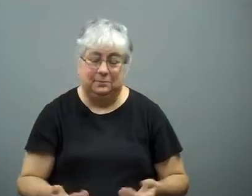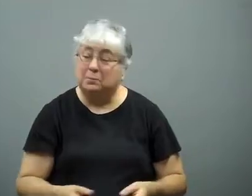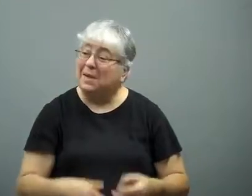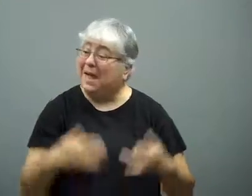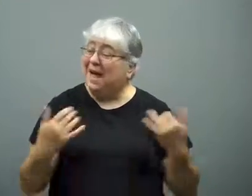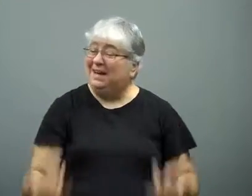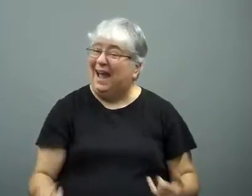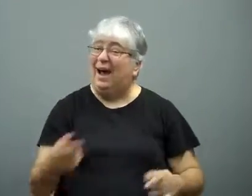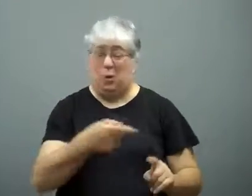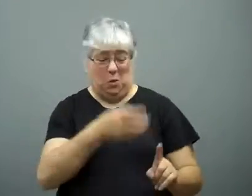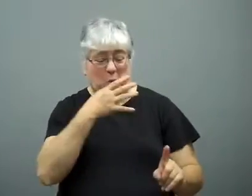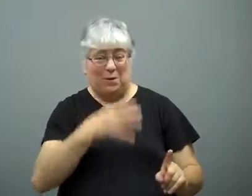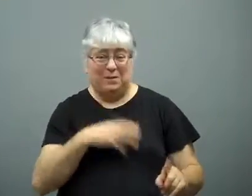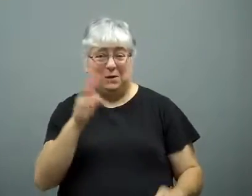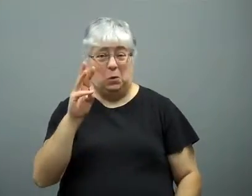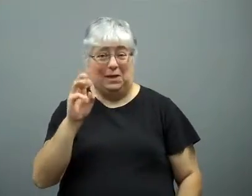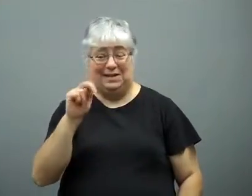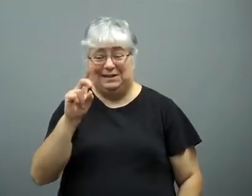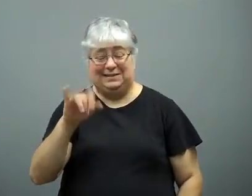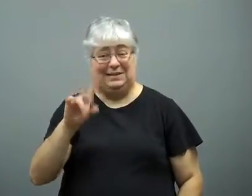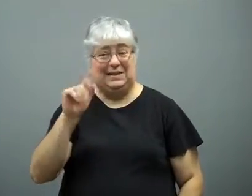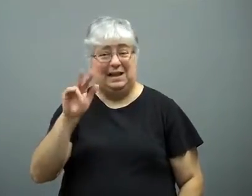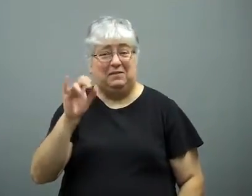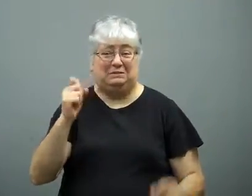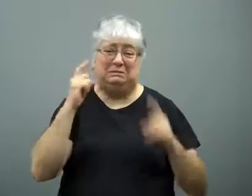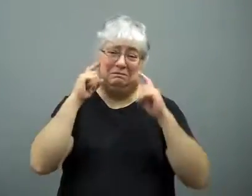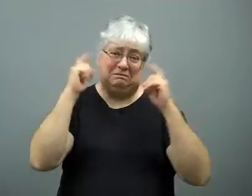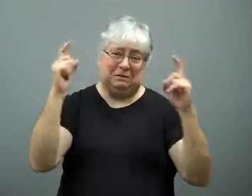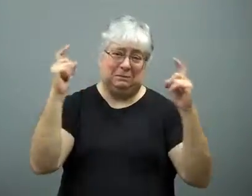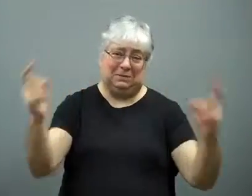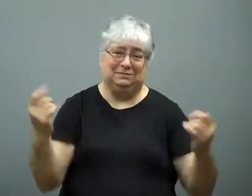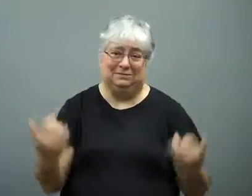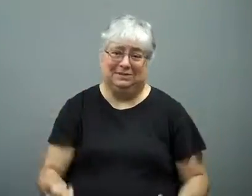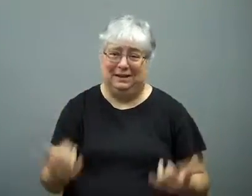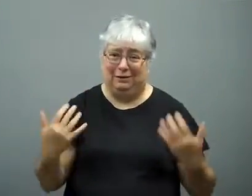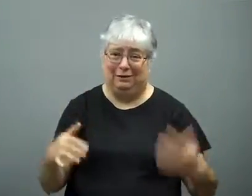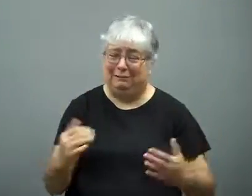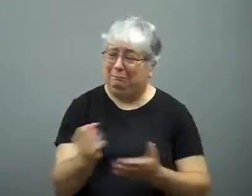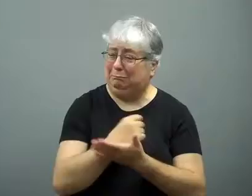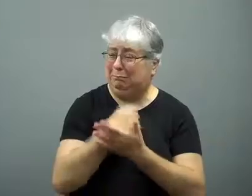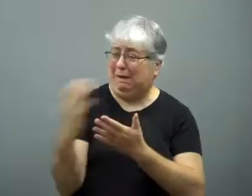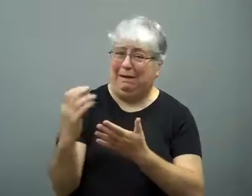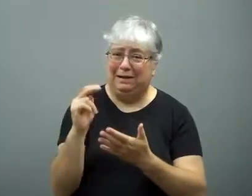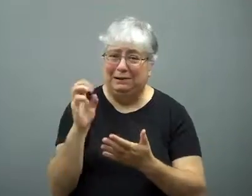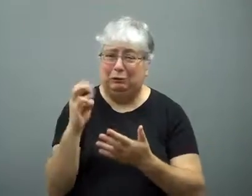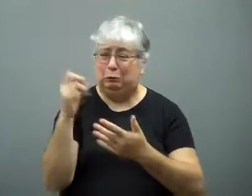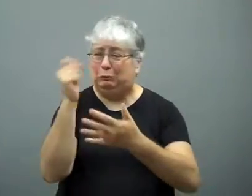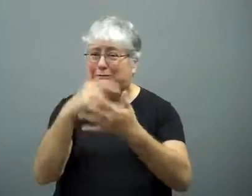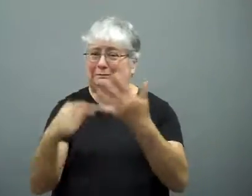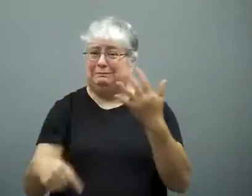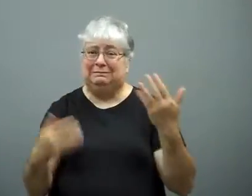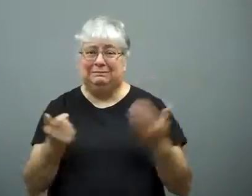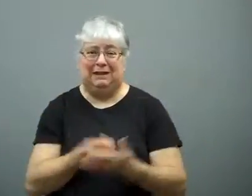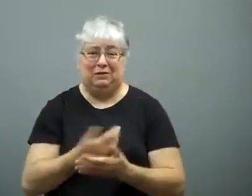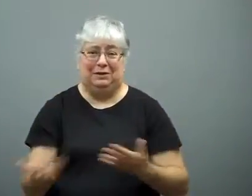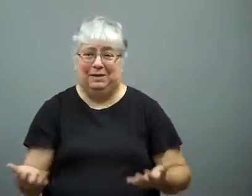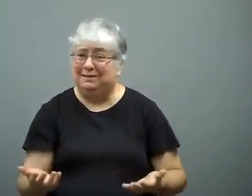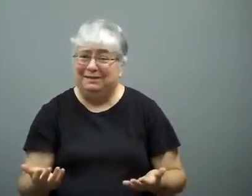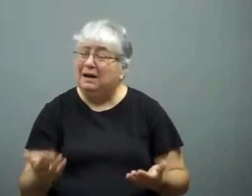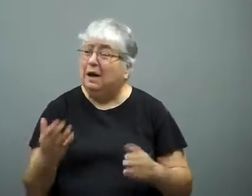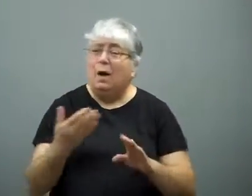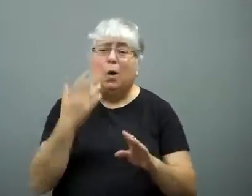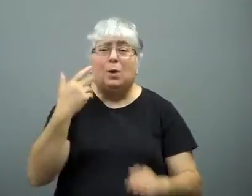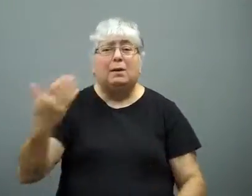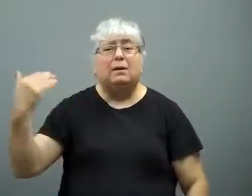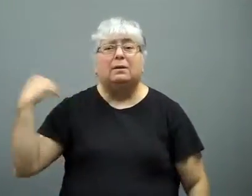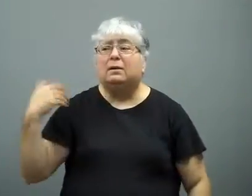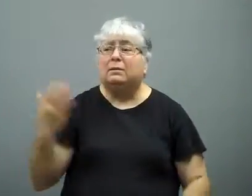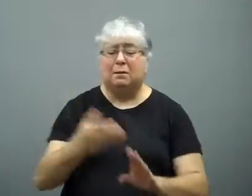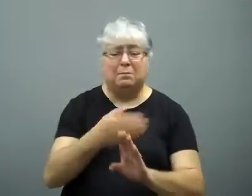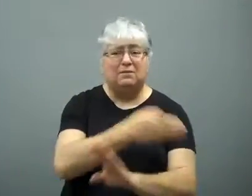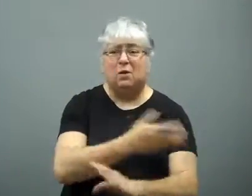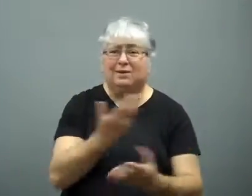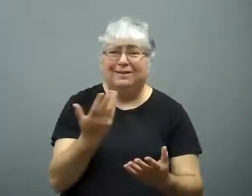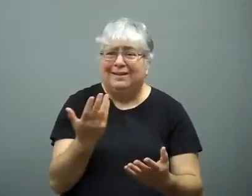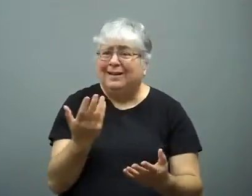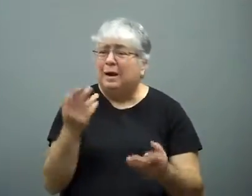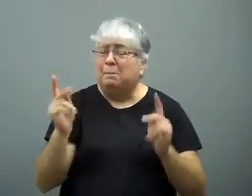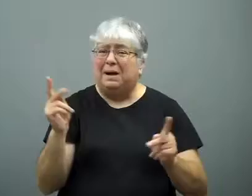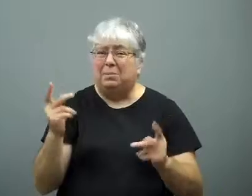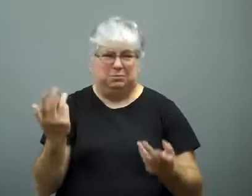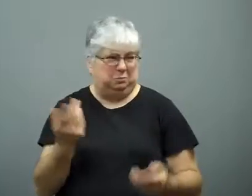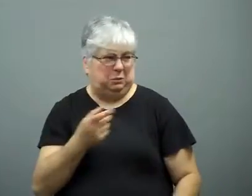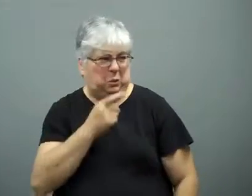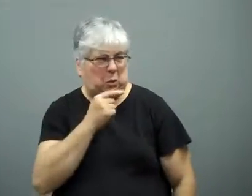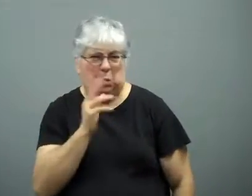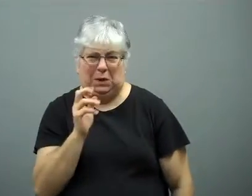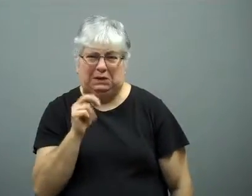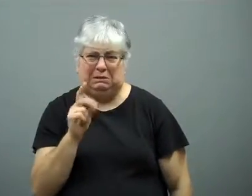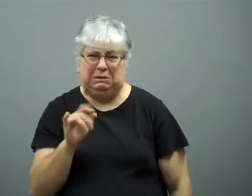Wendy Davis is now famous. She's all over the news.